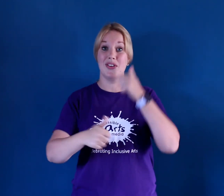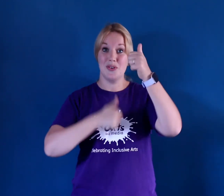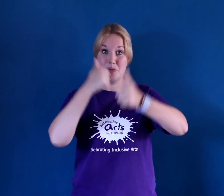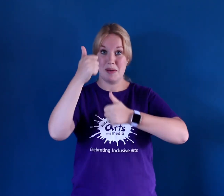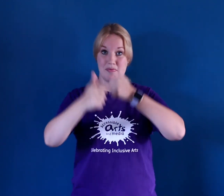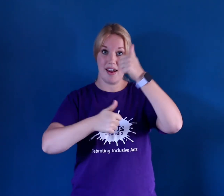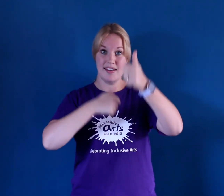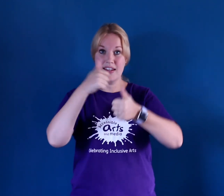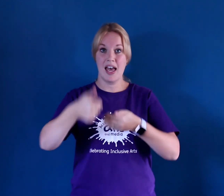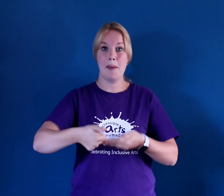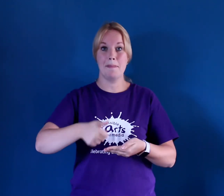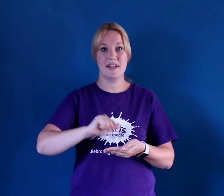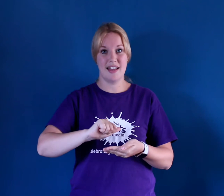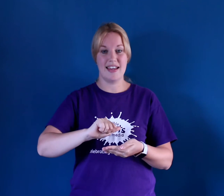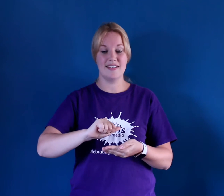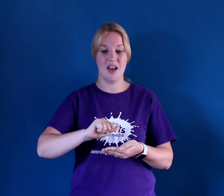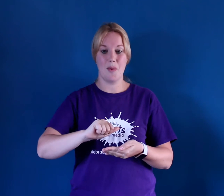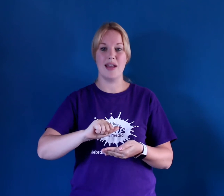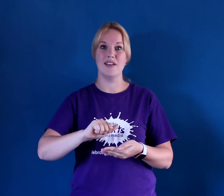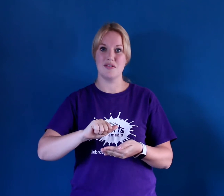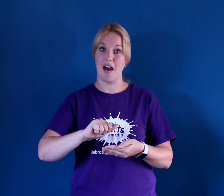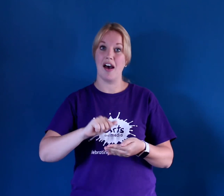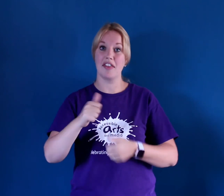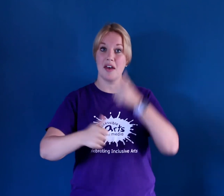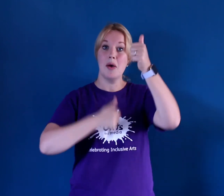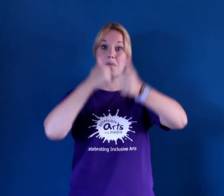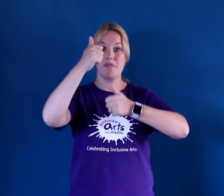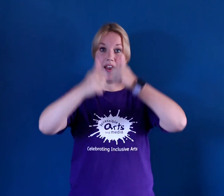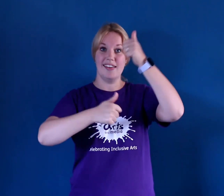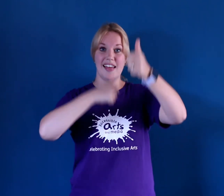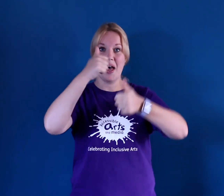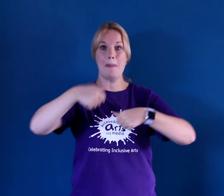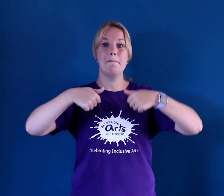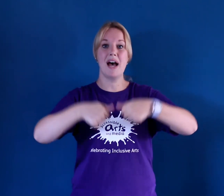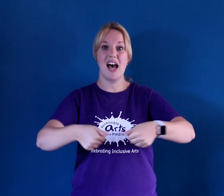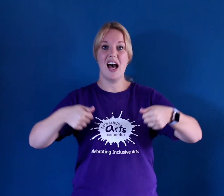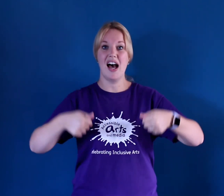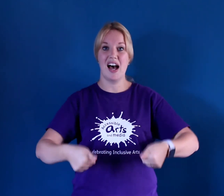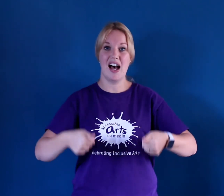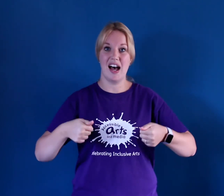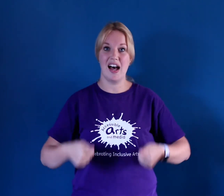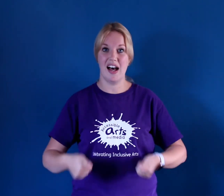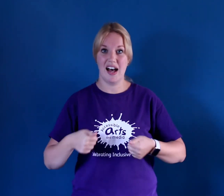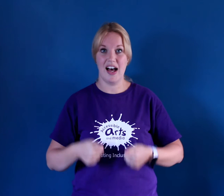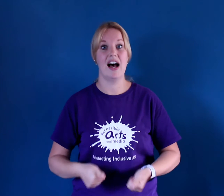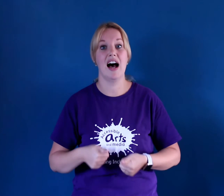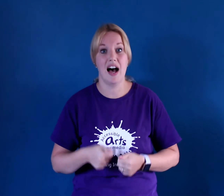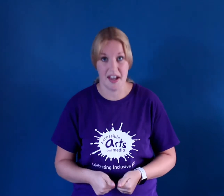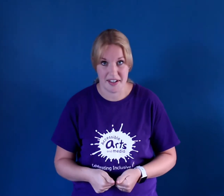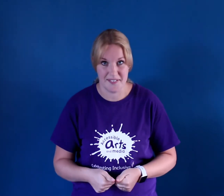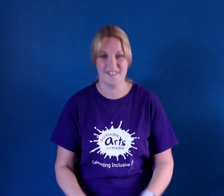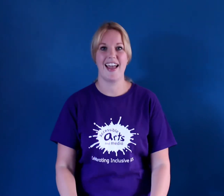To be praising a potato, when you’d rather praise a pie.